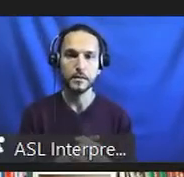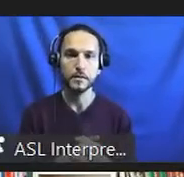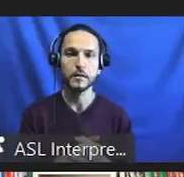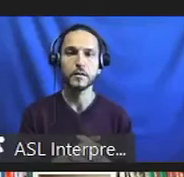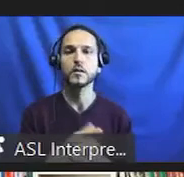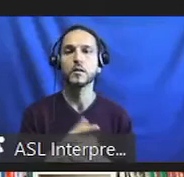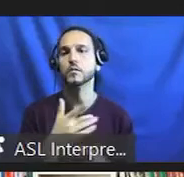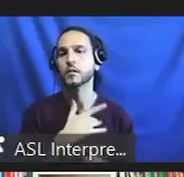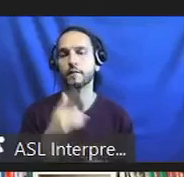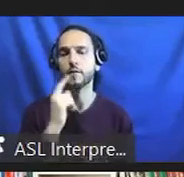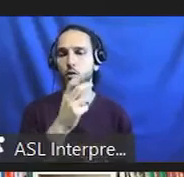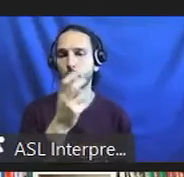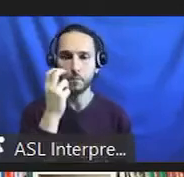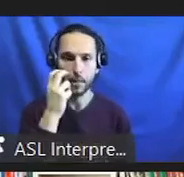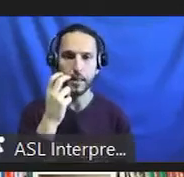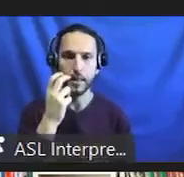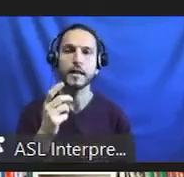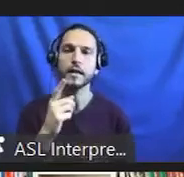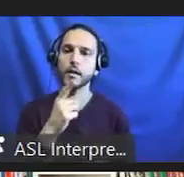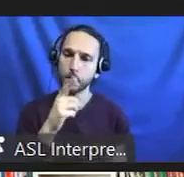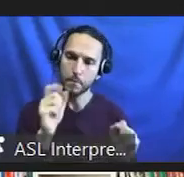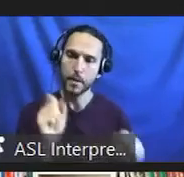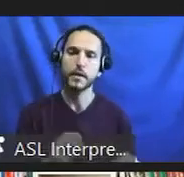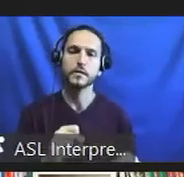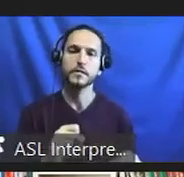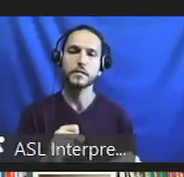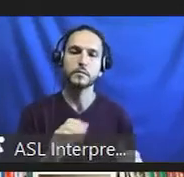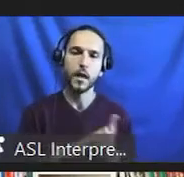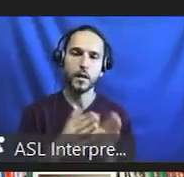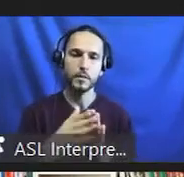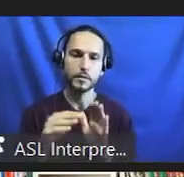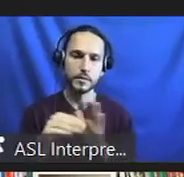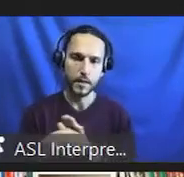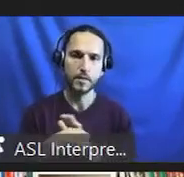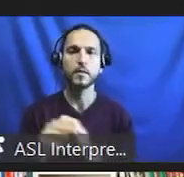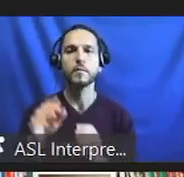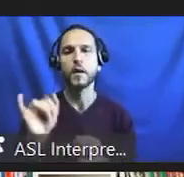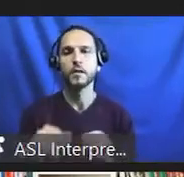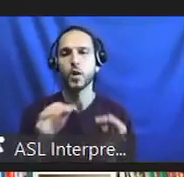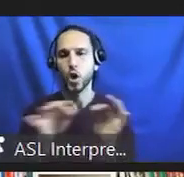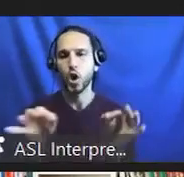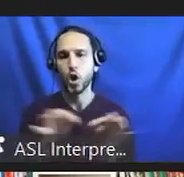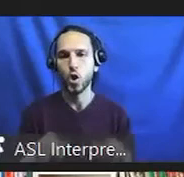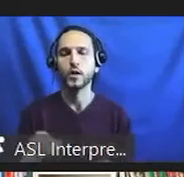usually it's for the blind-- then it needs to be accessible. It needs to be coded in a certain way so it can be interpreted.